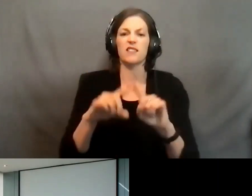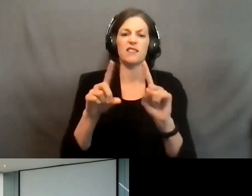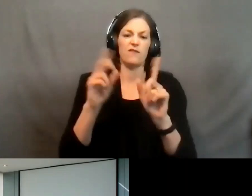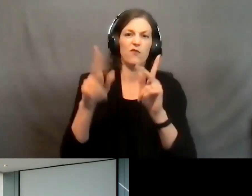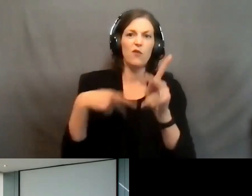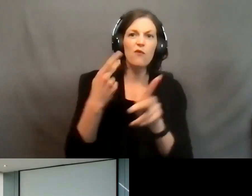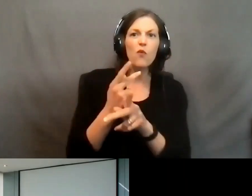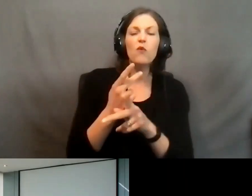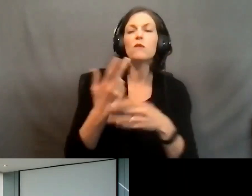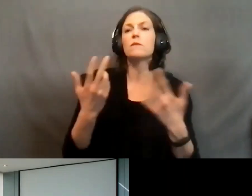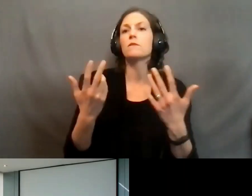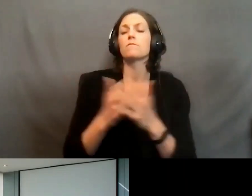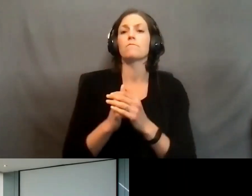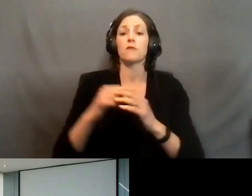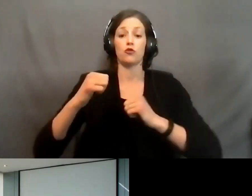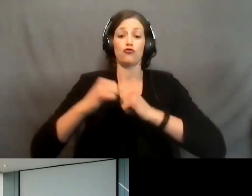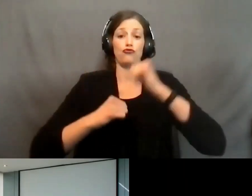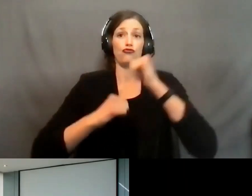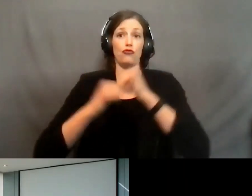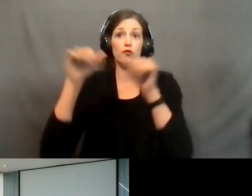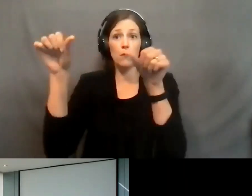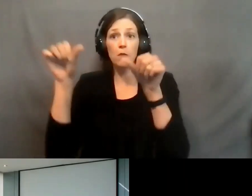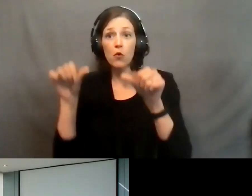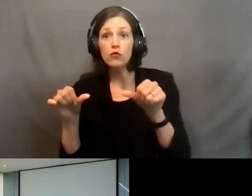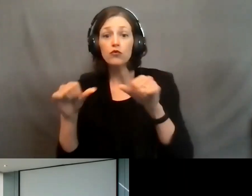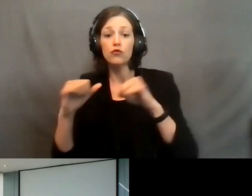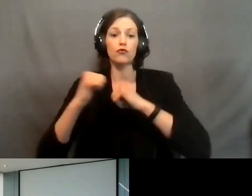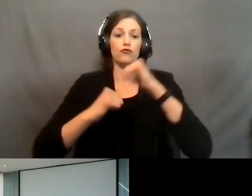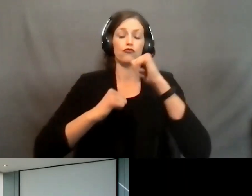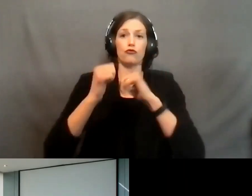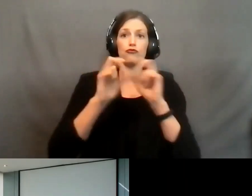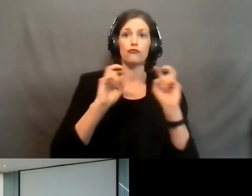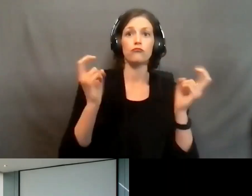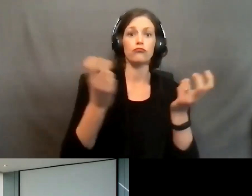12:09:32 Structured poster session, structured roundtable, even some of